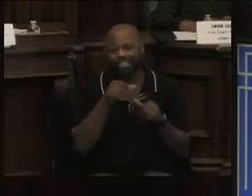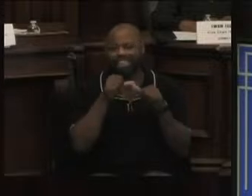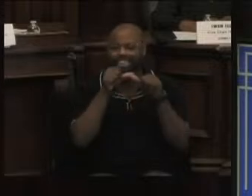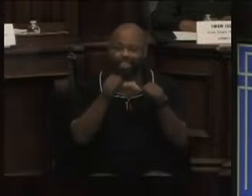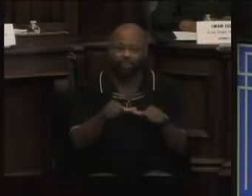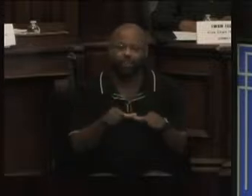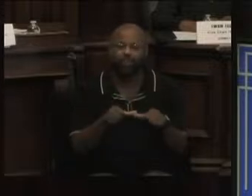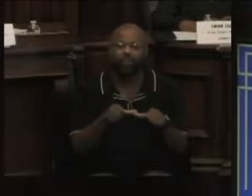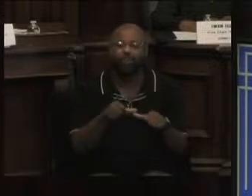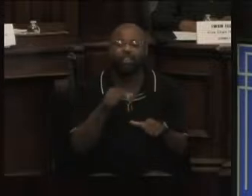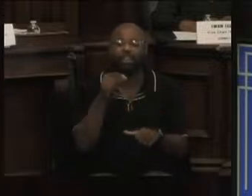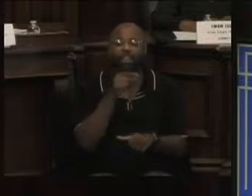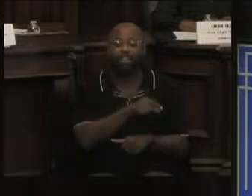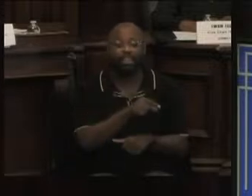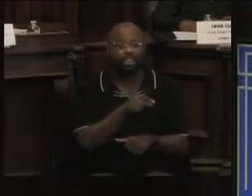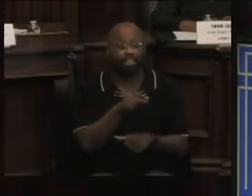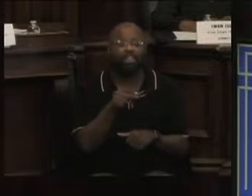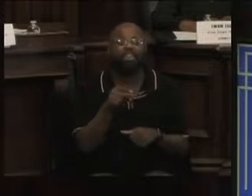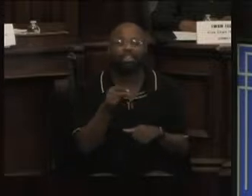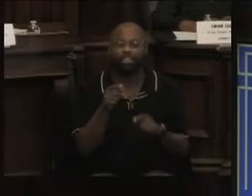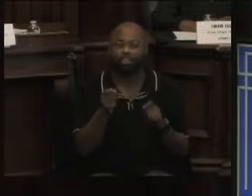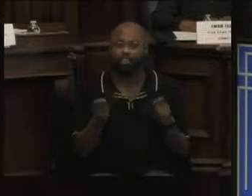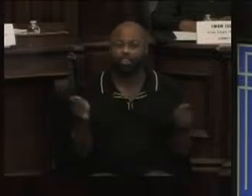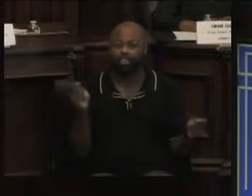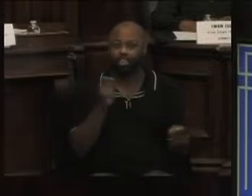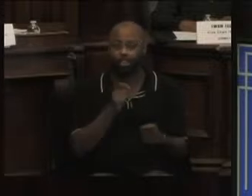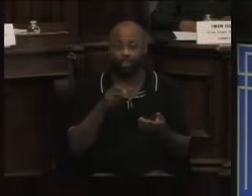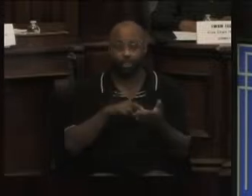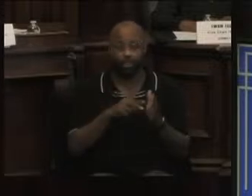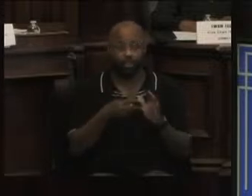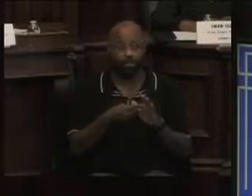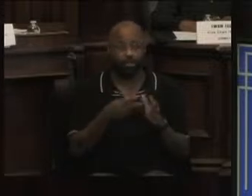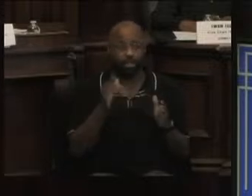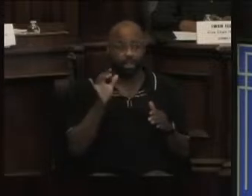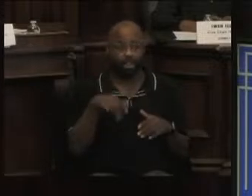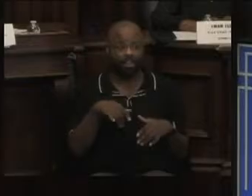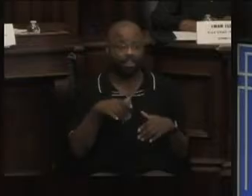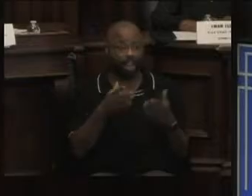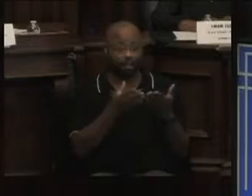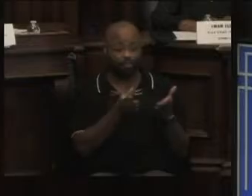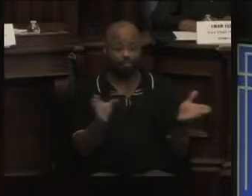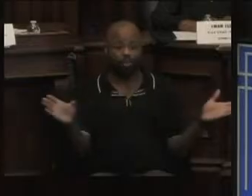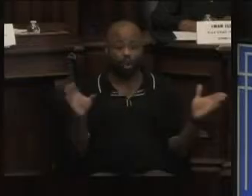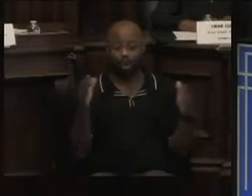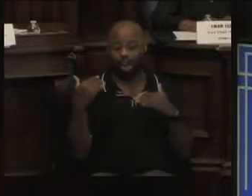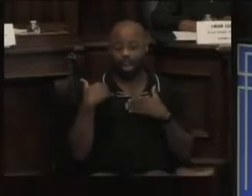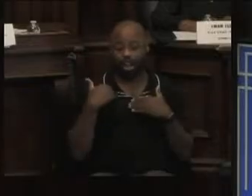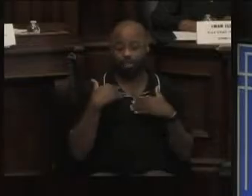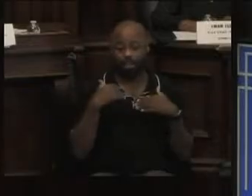engaging, how we are moving forward because this continues.